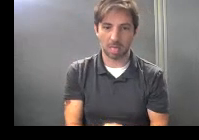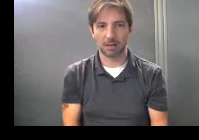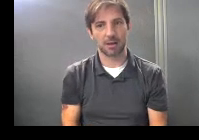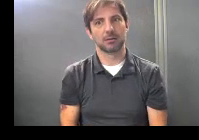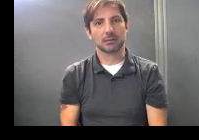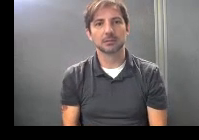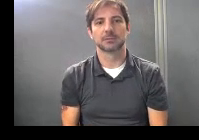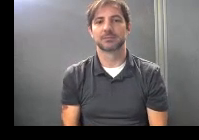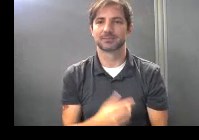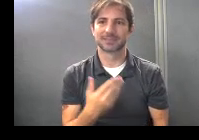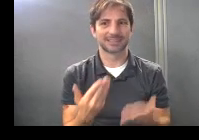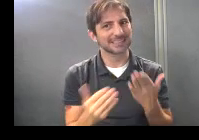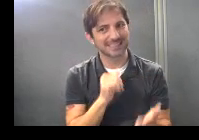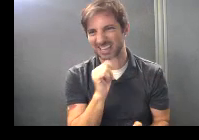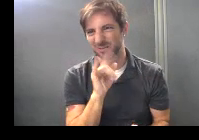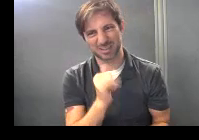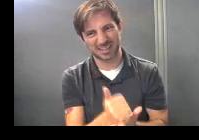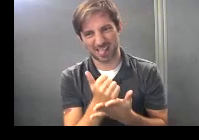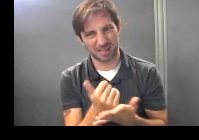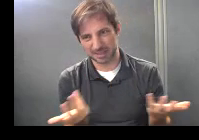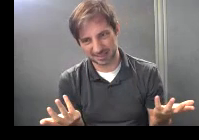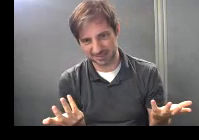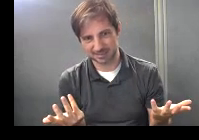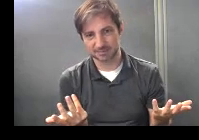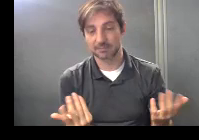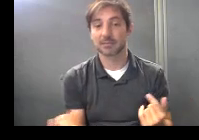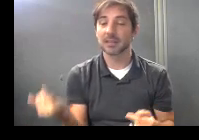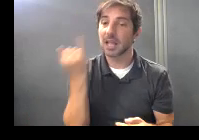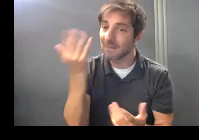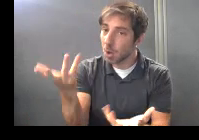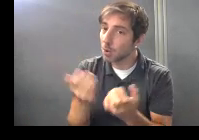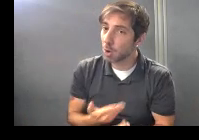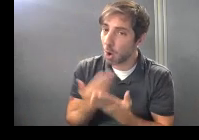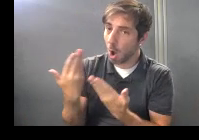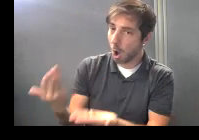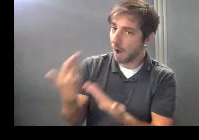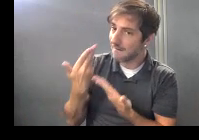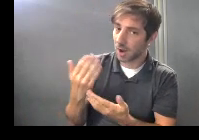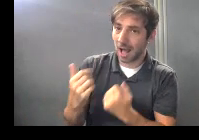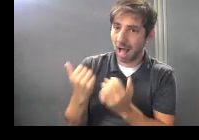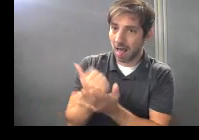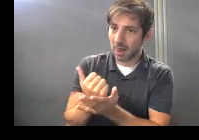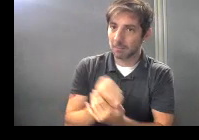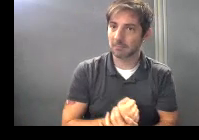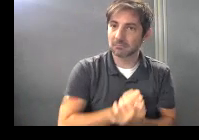IF YOU WOULD LIKE TO OFFER ME HELP, LET ME HOLD ON TO YOUR ELBOW. DON'T TAKE MINE.